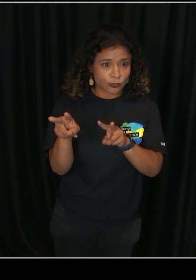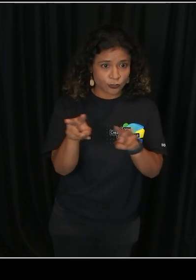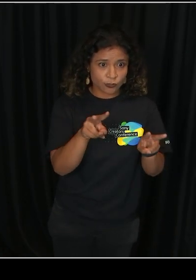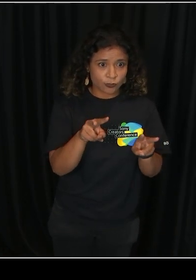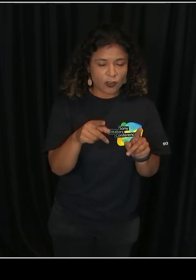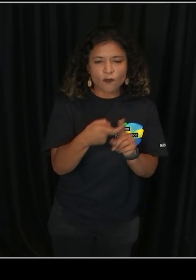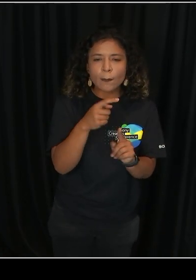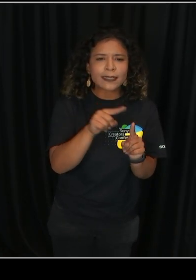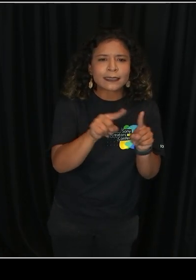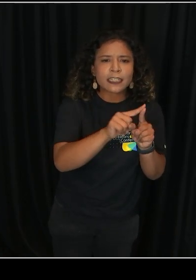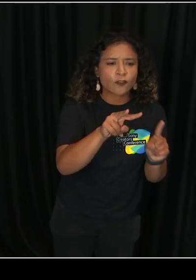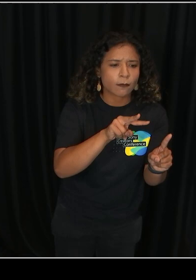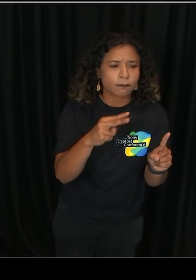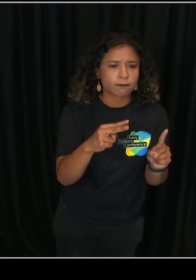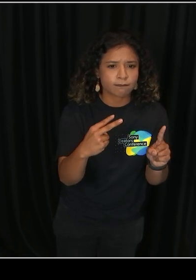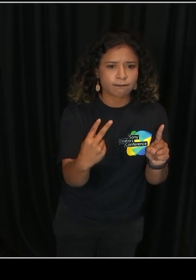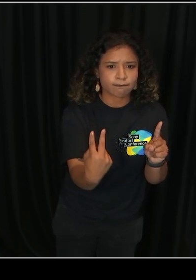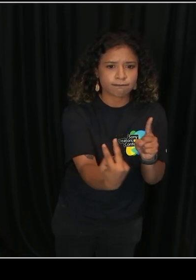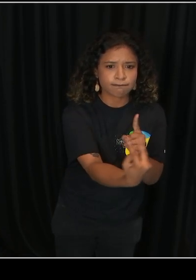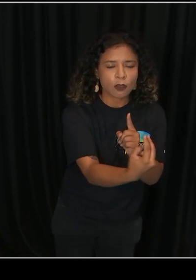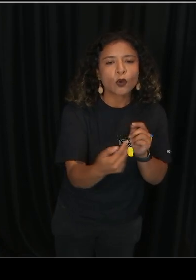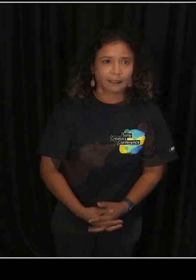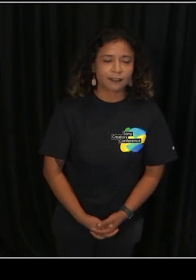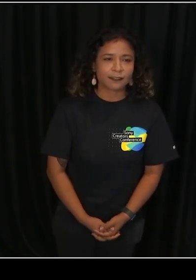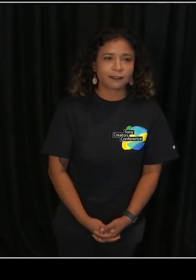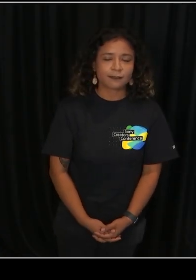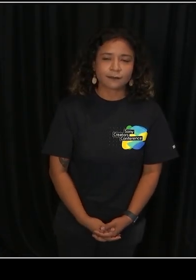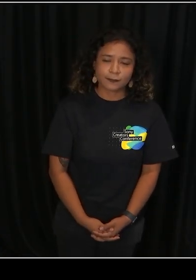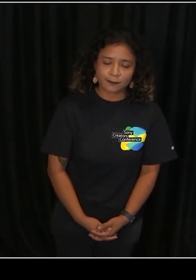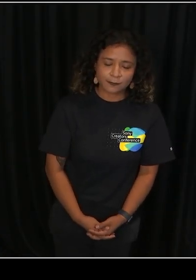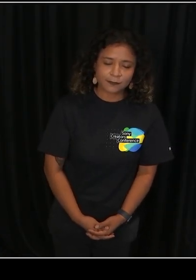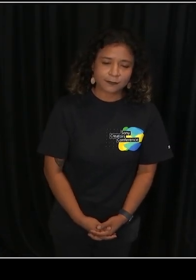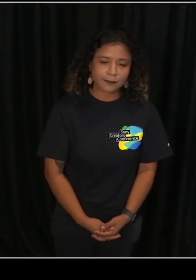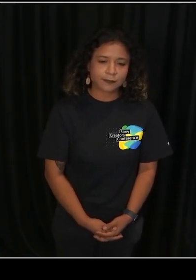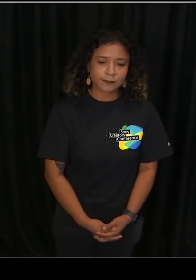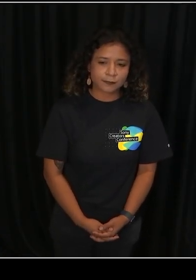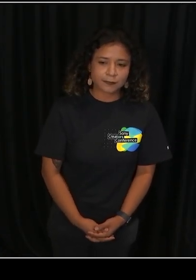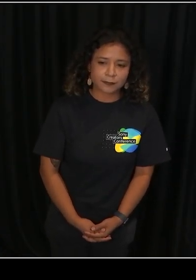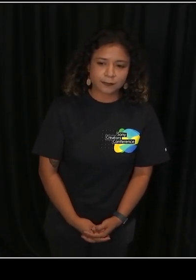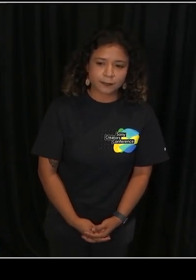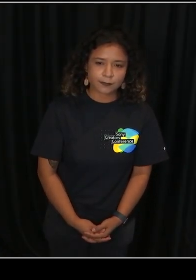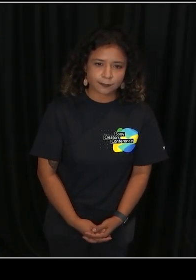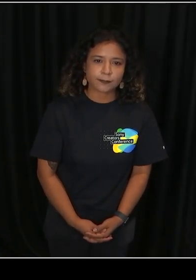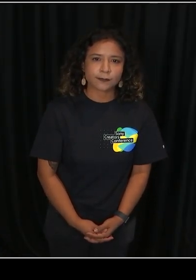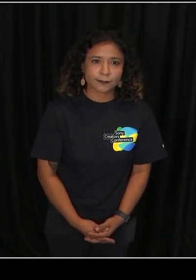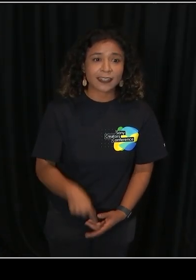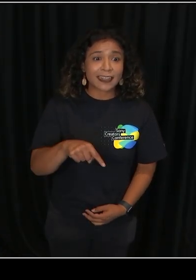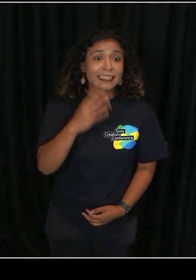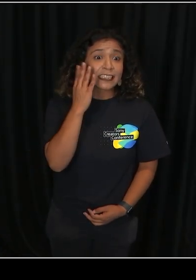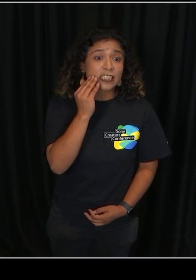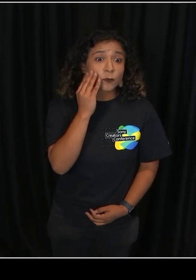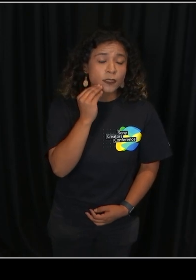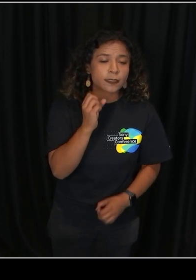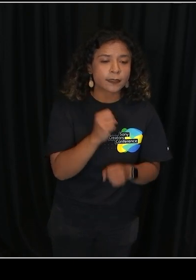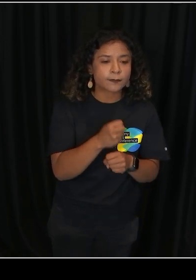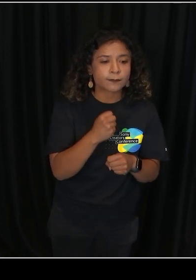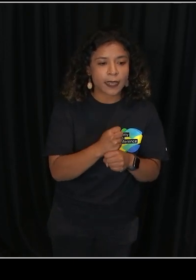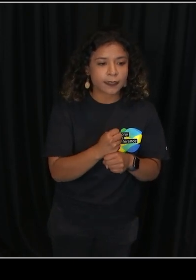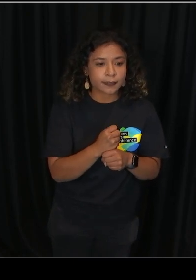with the realtime rendering technology. So these experiences like free viewpoint,